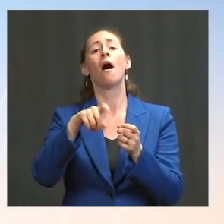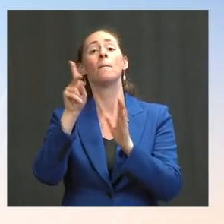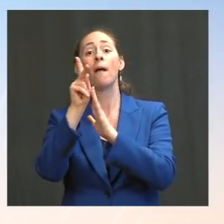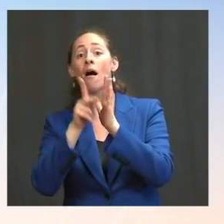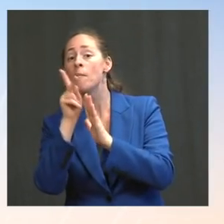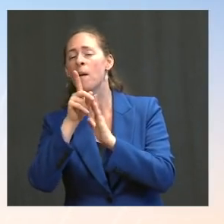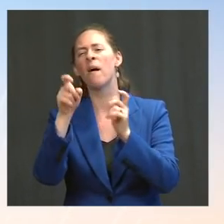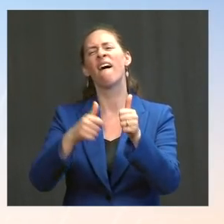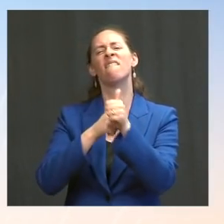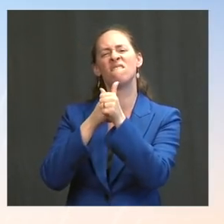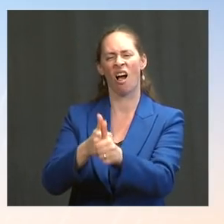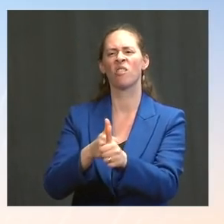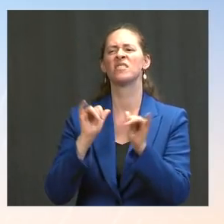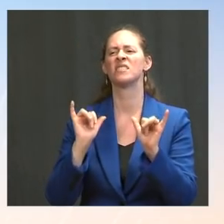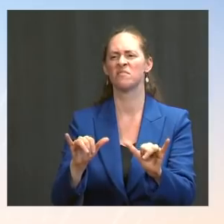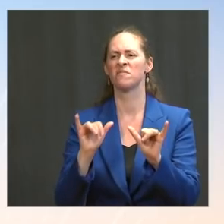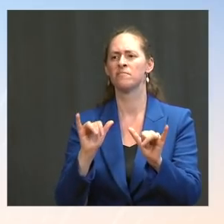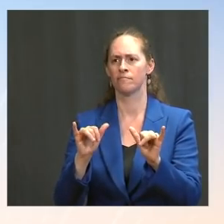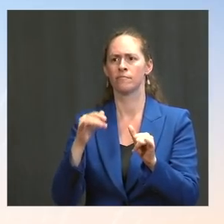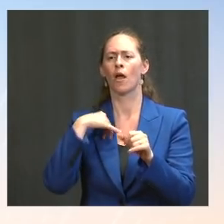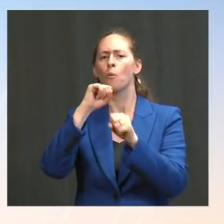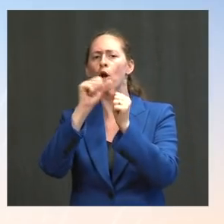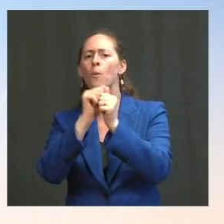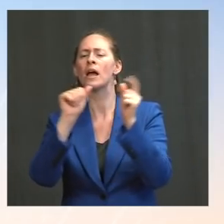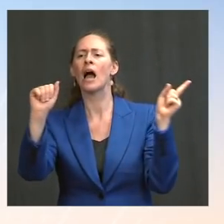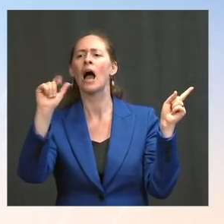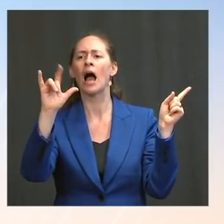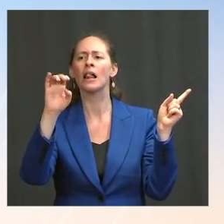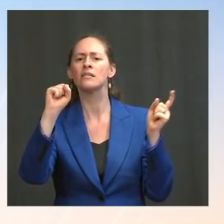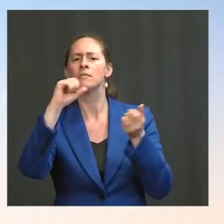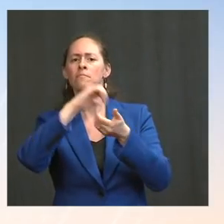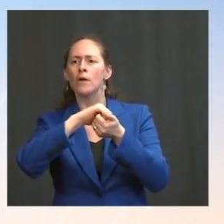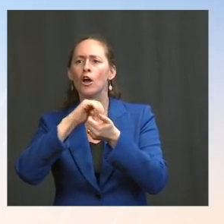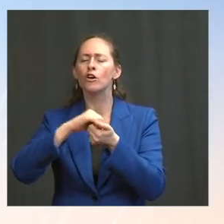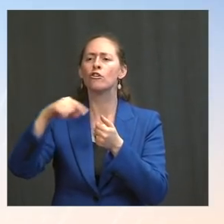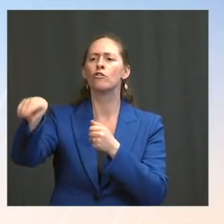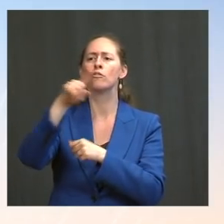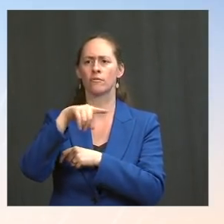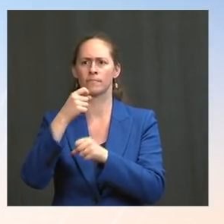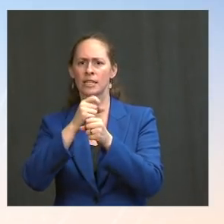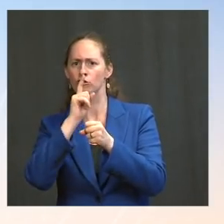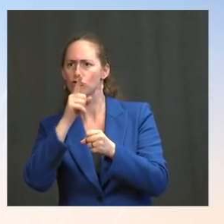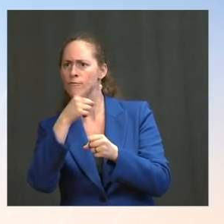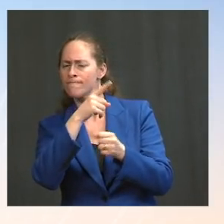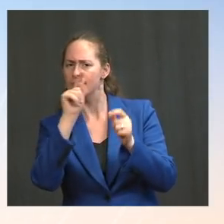to reinforce broad support for the IAEA and the director general as he and his team carry out their important work.